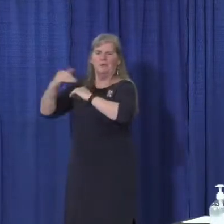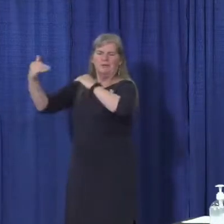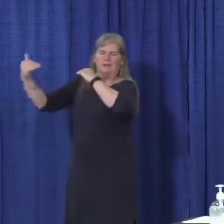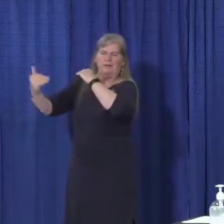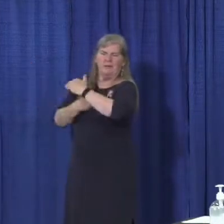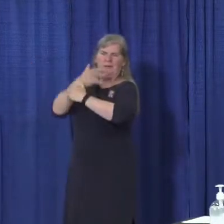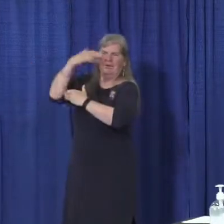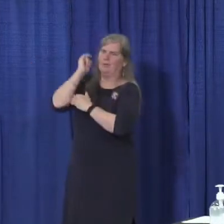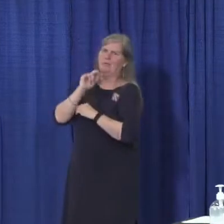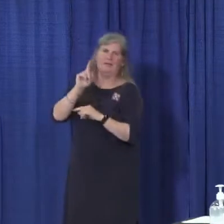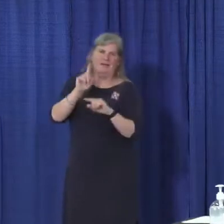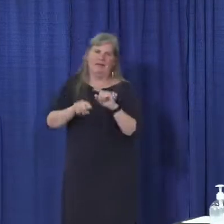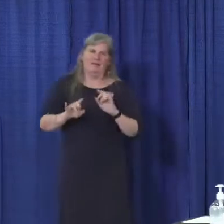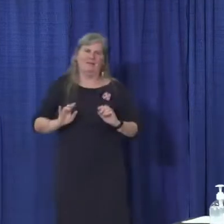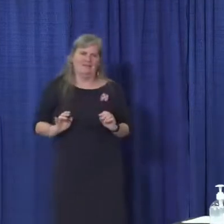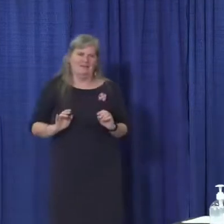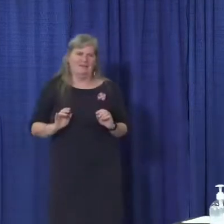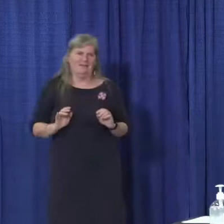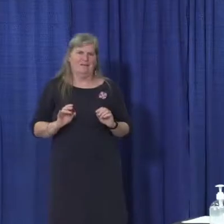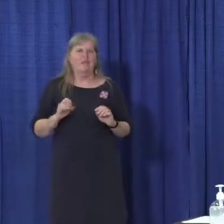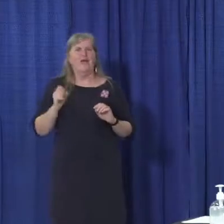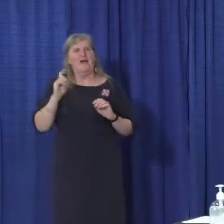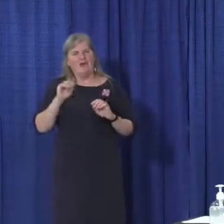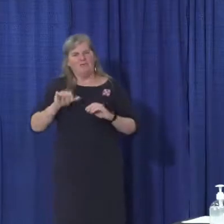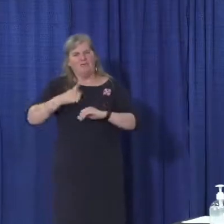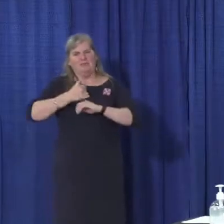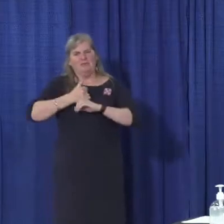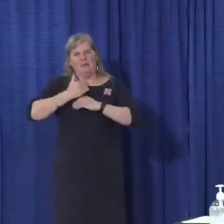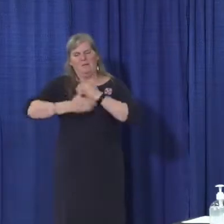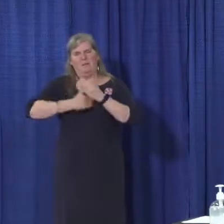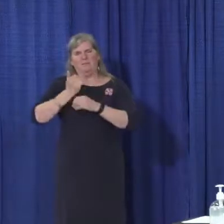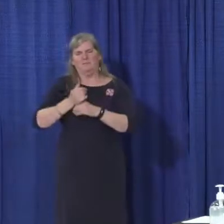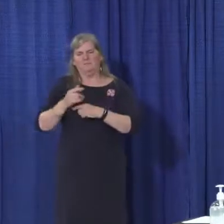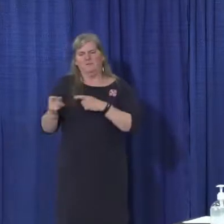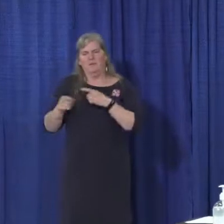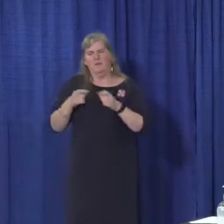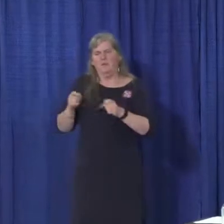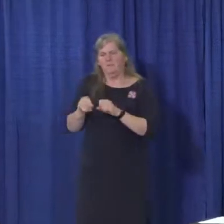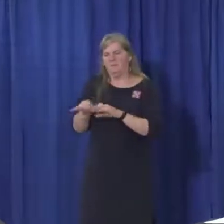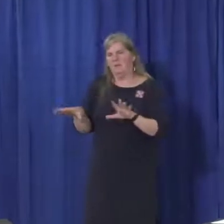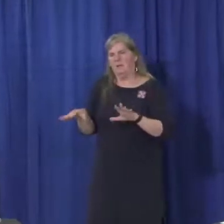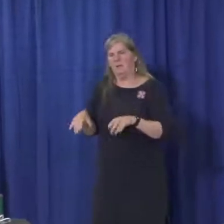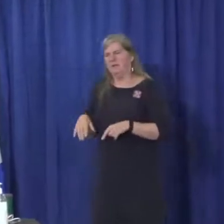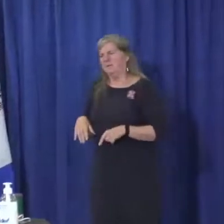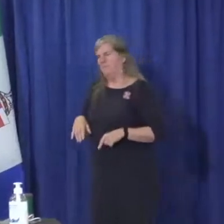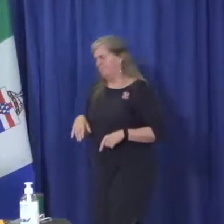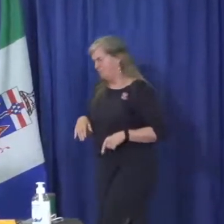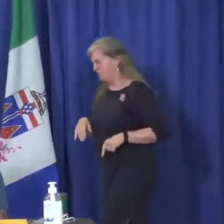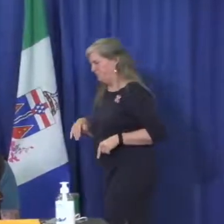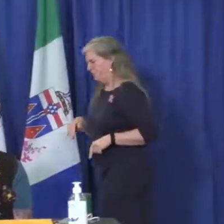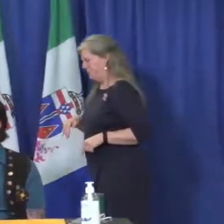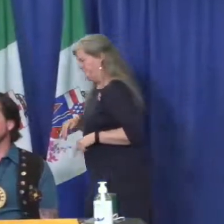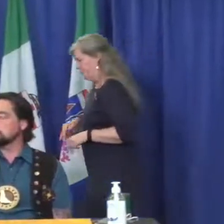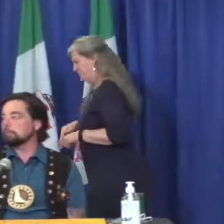introductions that is a harm -- far more important factor. Pat: Premier silver.